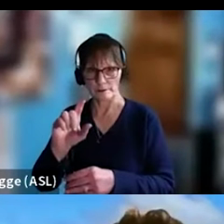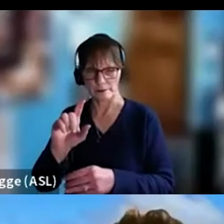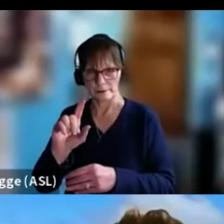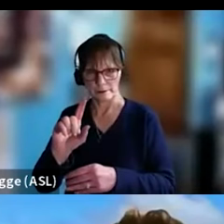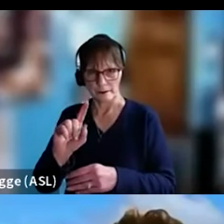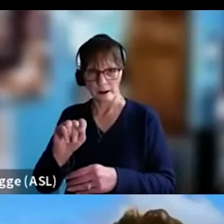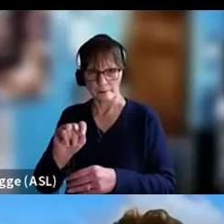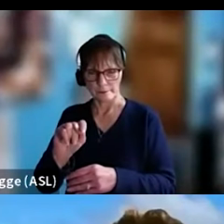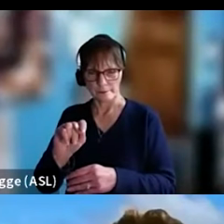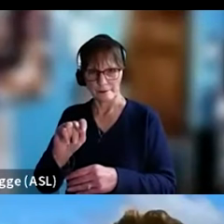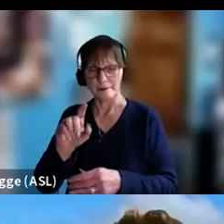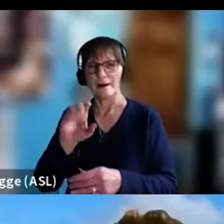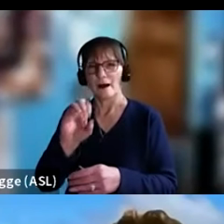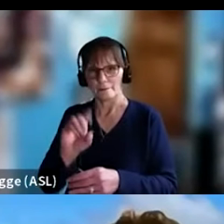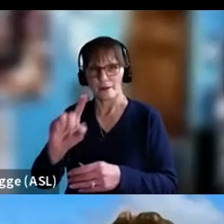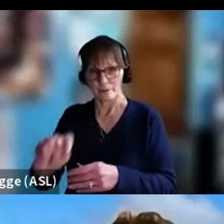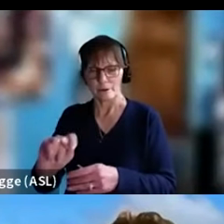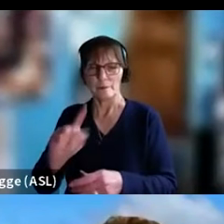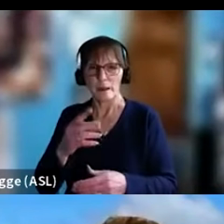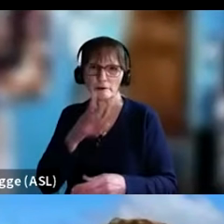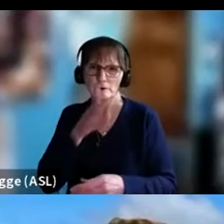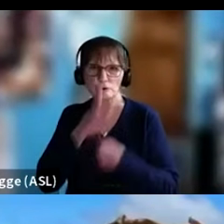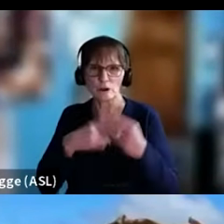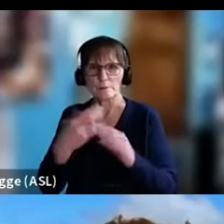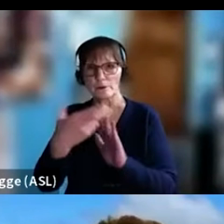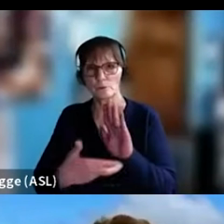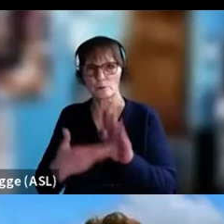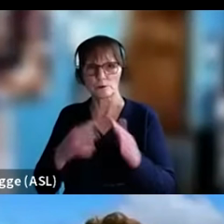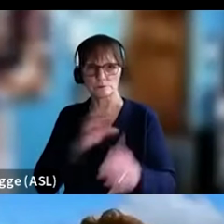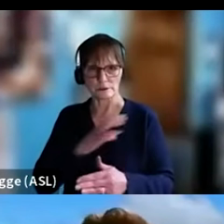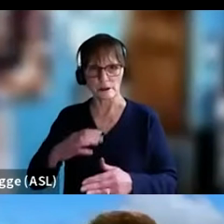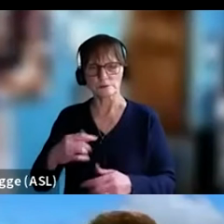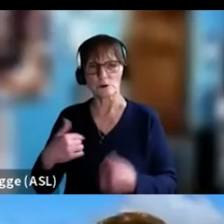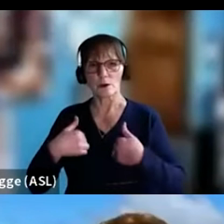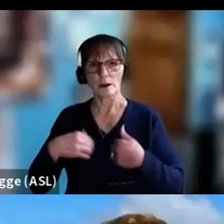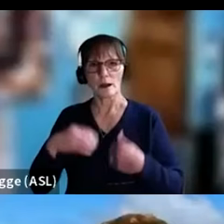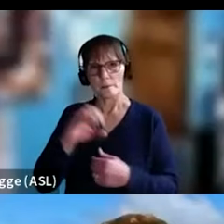'Cause I know you spoke about your role at the council. Great, thank you Courtney. Yeah, so I'm an occupational therapist